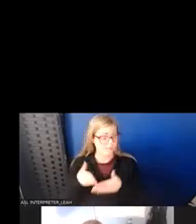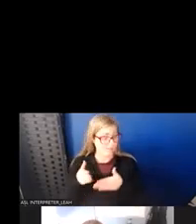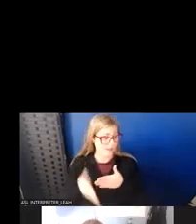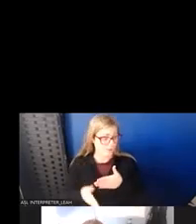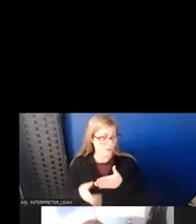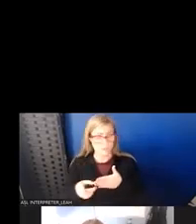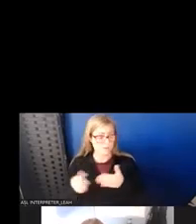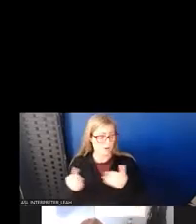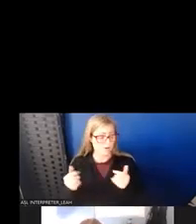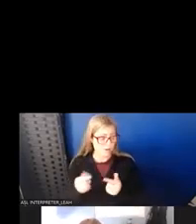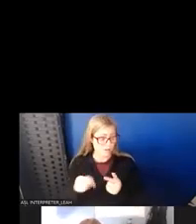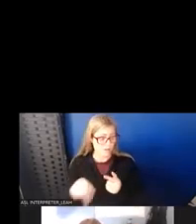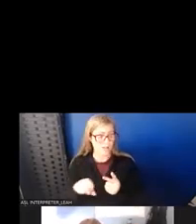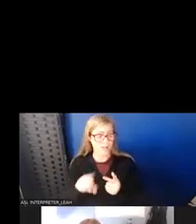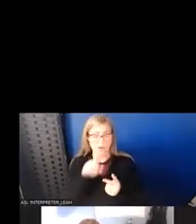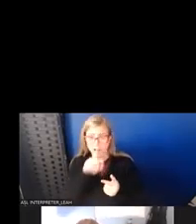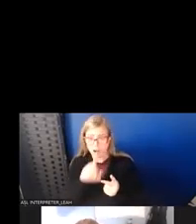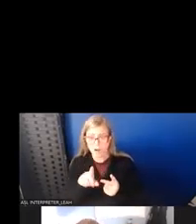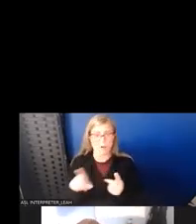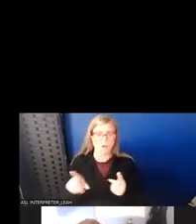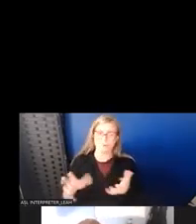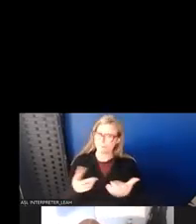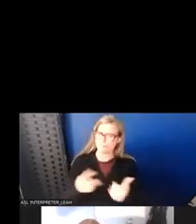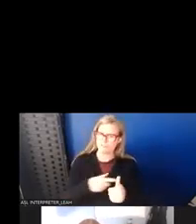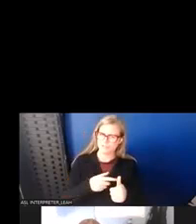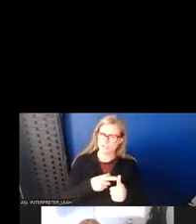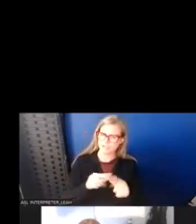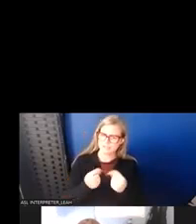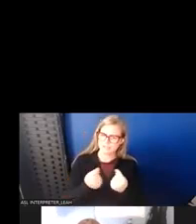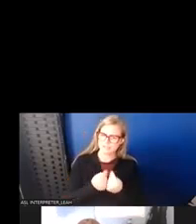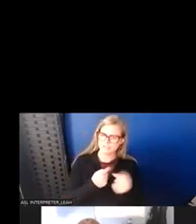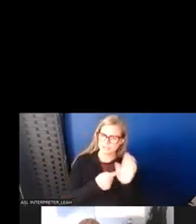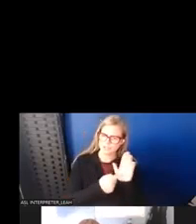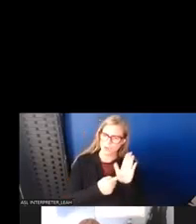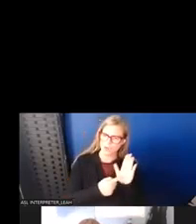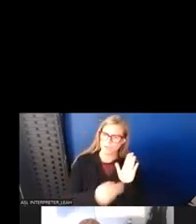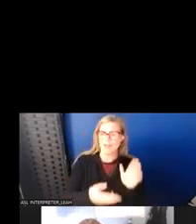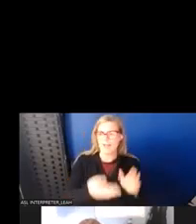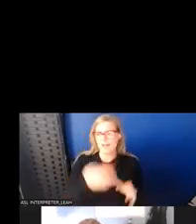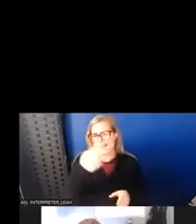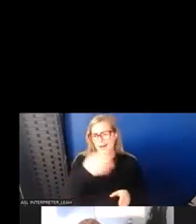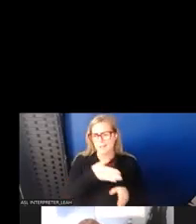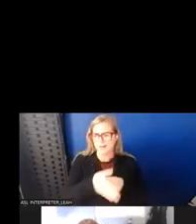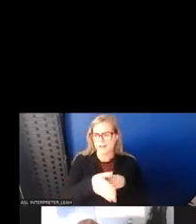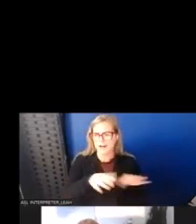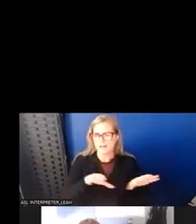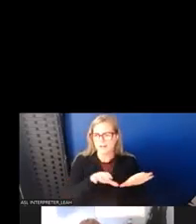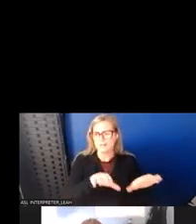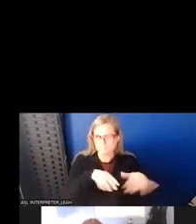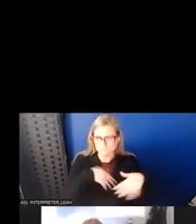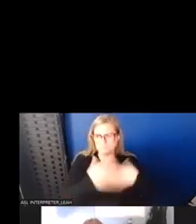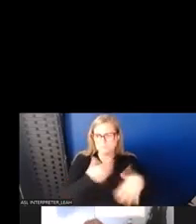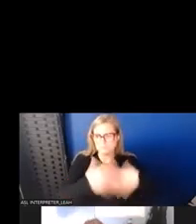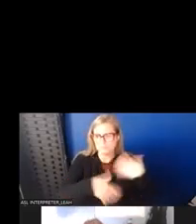Whereas the first team that I showed highly productive PI, but you know as a team doesn't work as well.